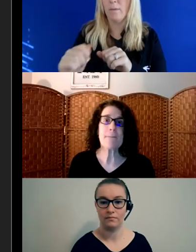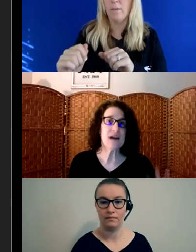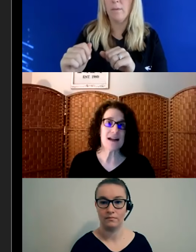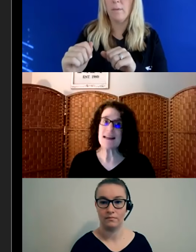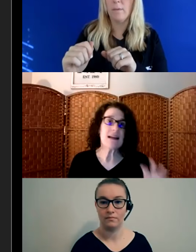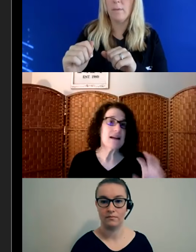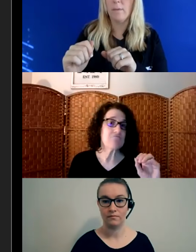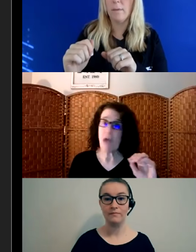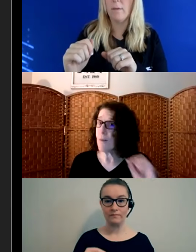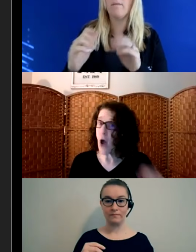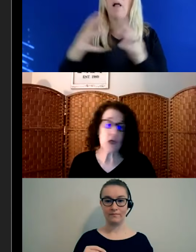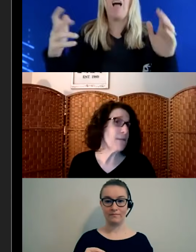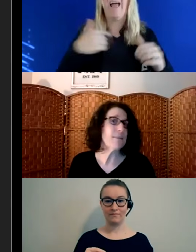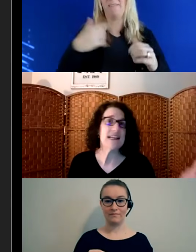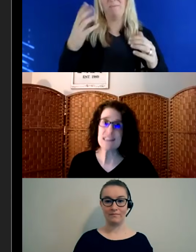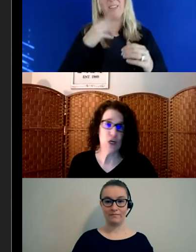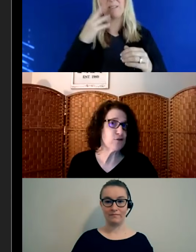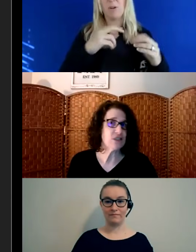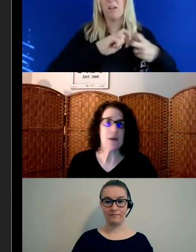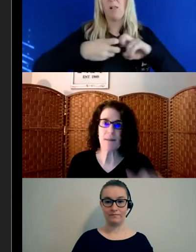but Amara might be easier for some people.